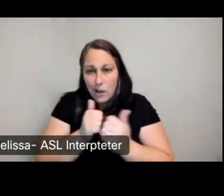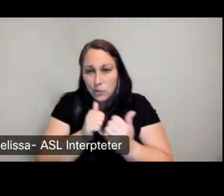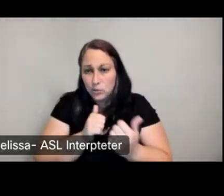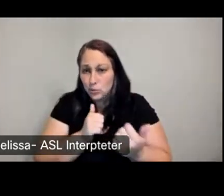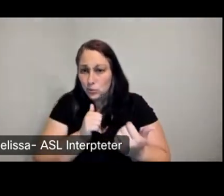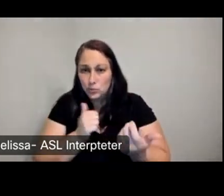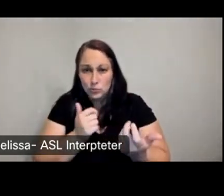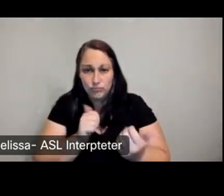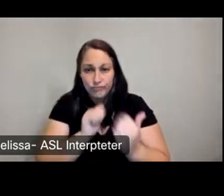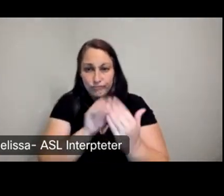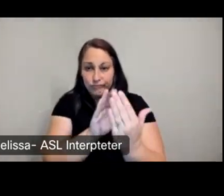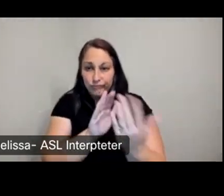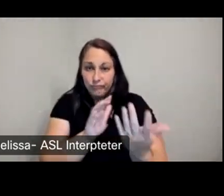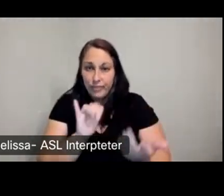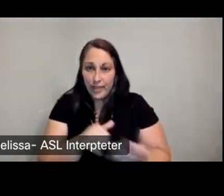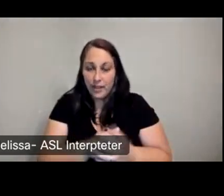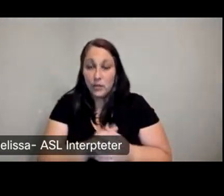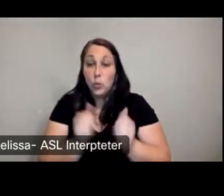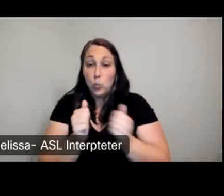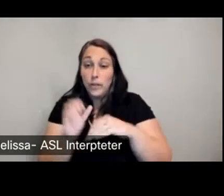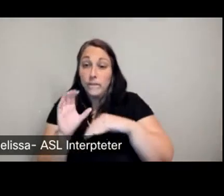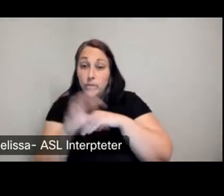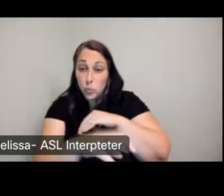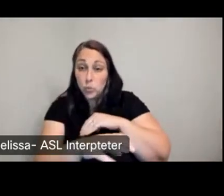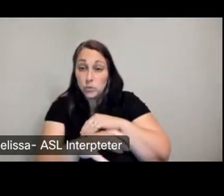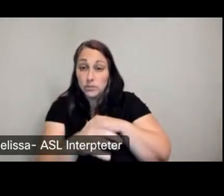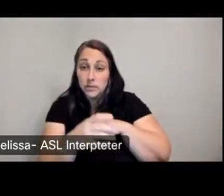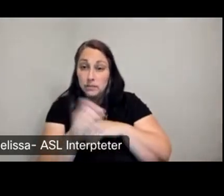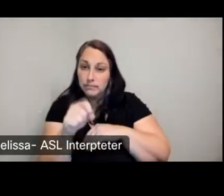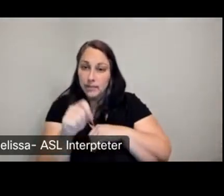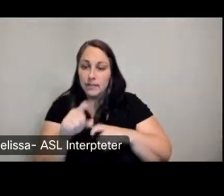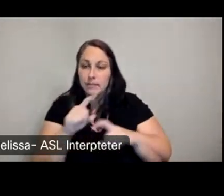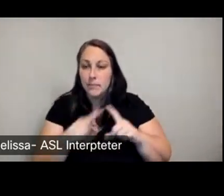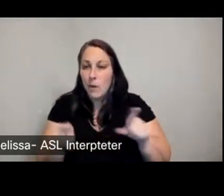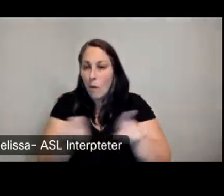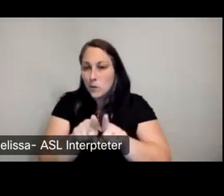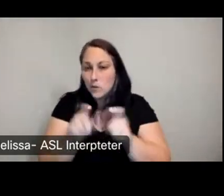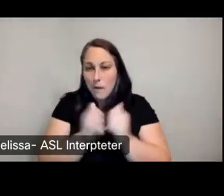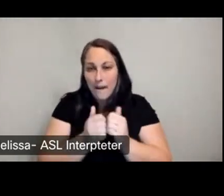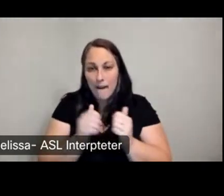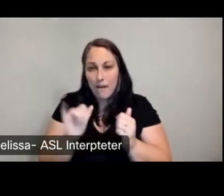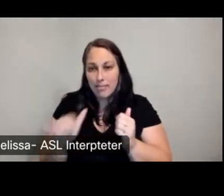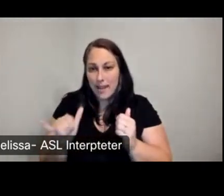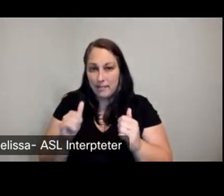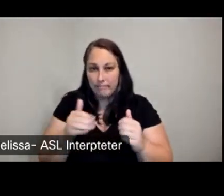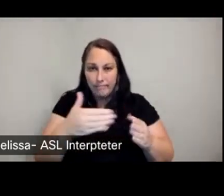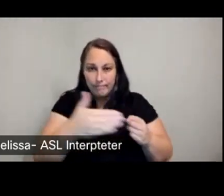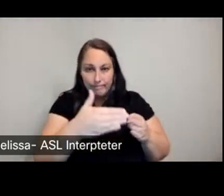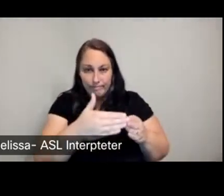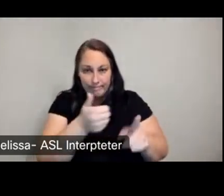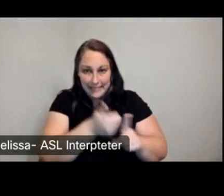not only what enforcement but also just how that intersection it's kind of late laid up laid out